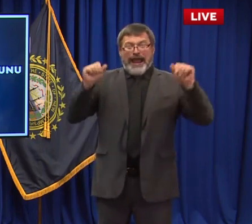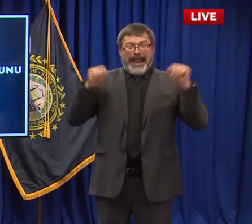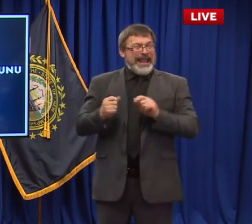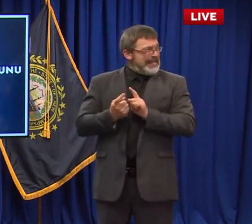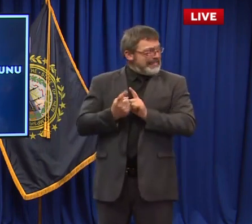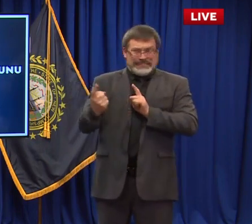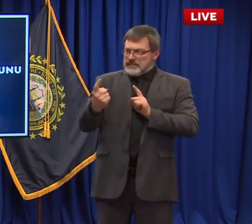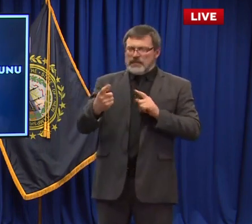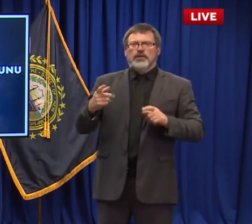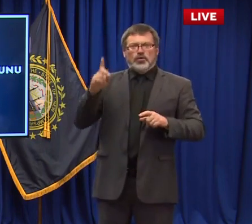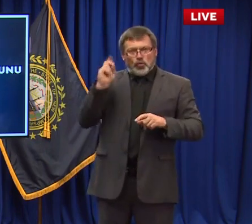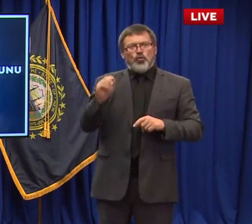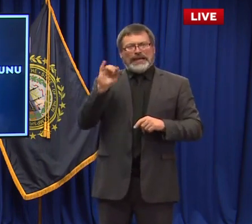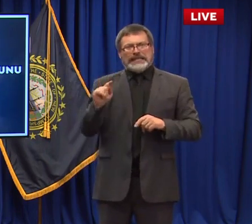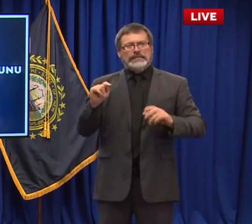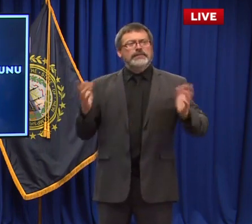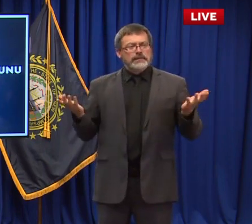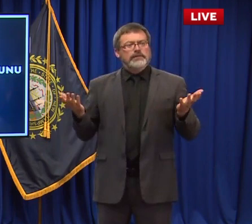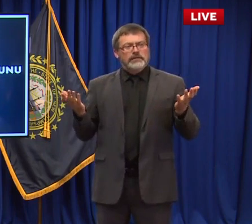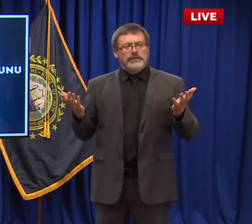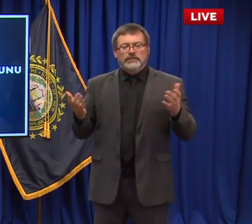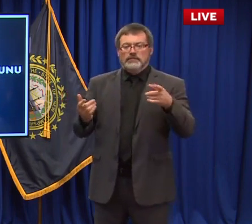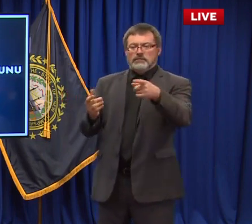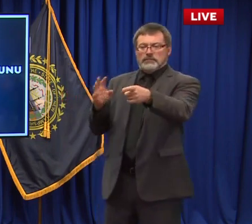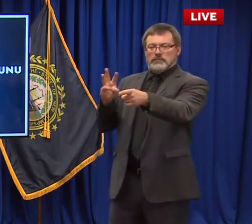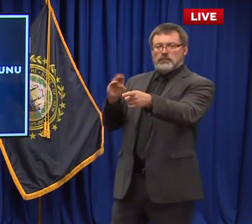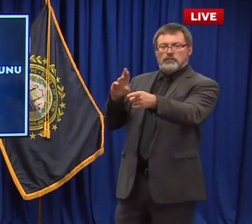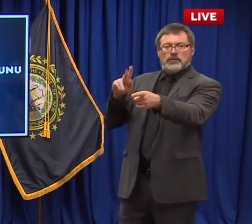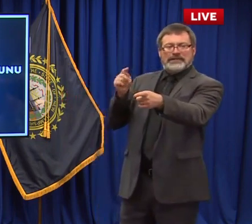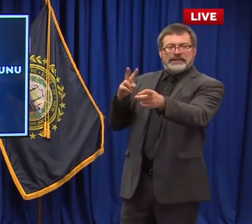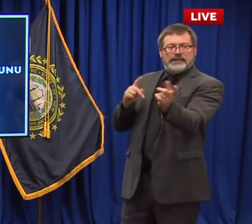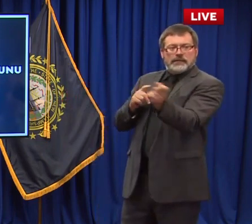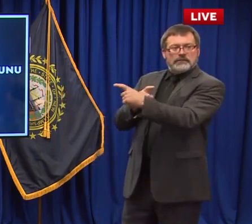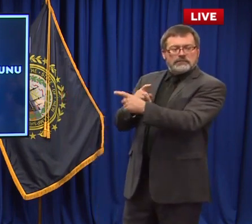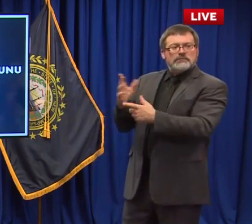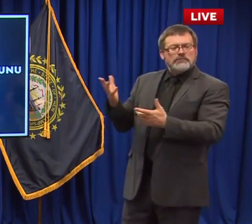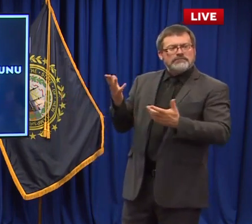FREQUENT HANDWASHING AND MAINTAIN A DISTANCE OF AT LEAST SIX FEET FROM OTHER PEOPLE.